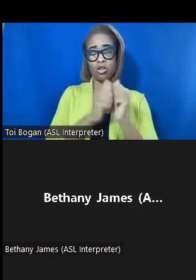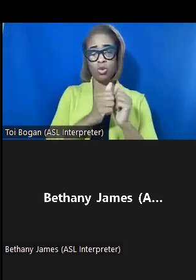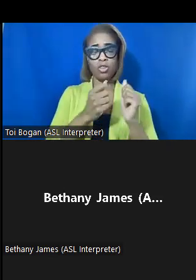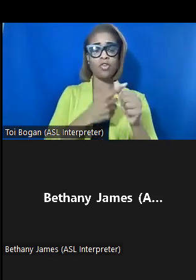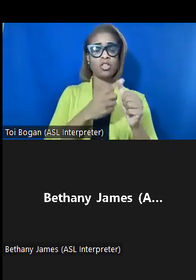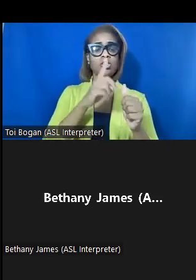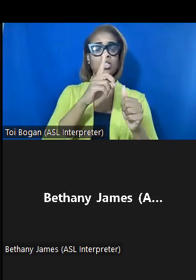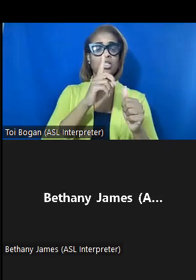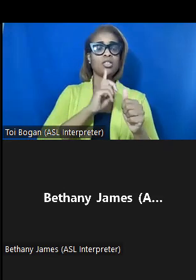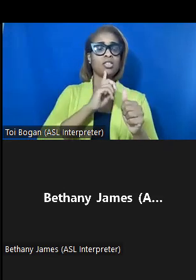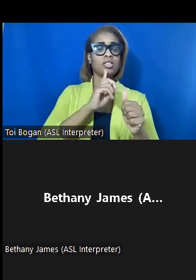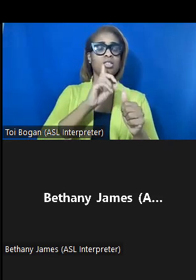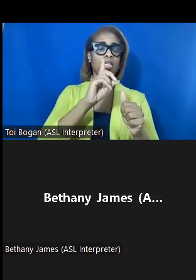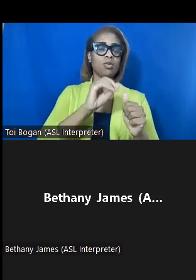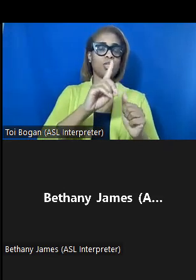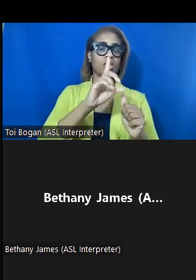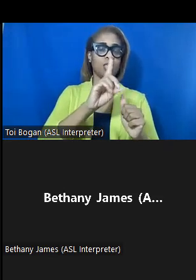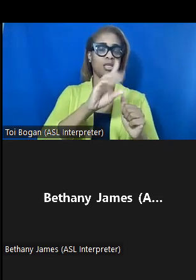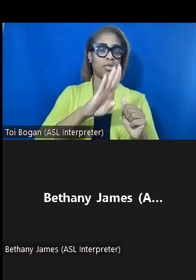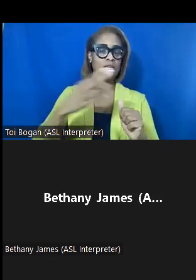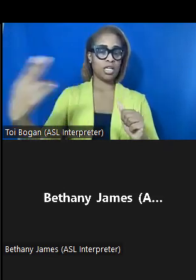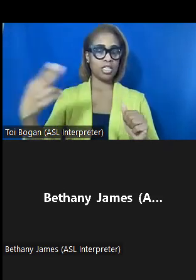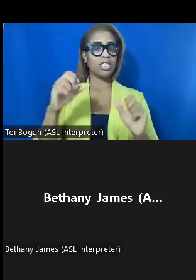hard of hearing, and you can ask questions there as well.